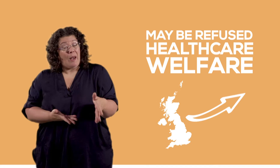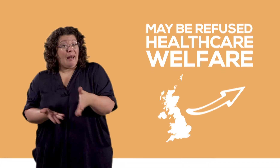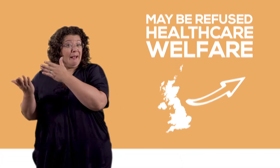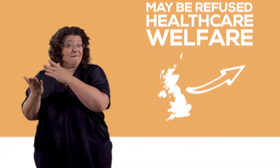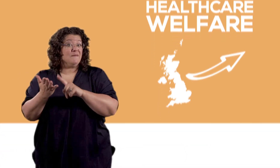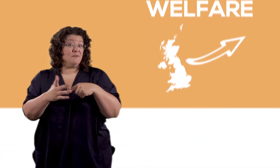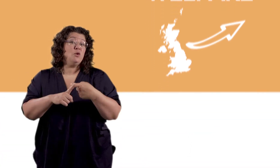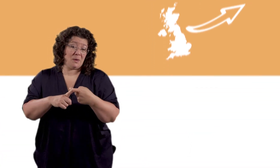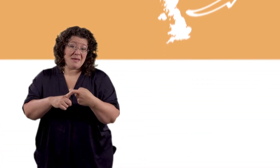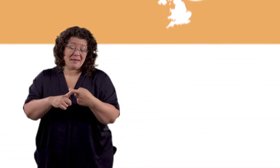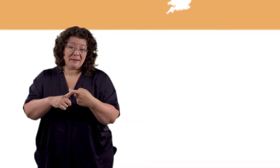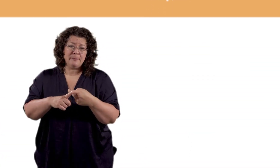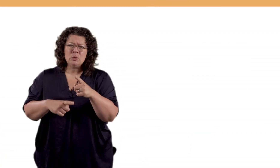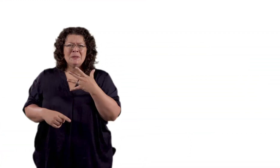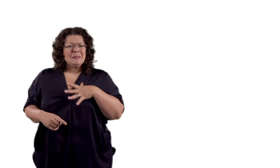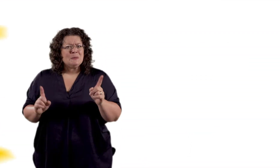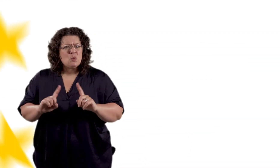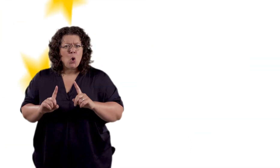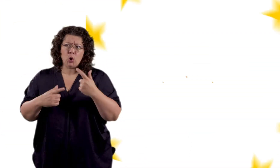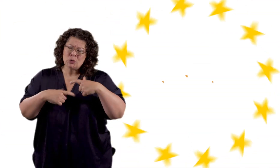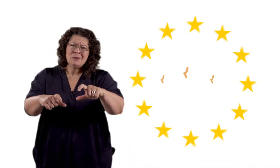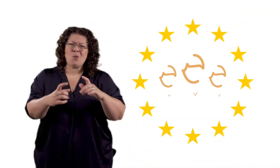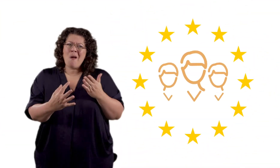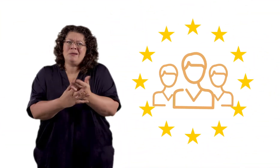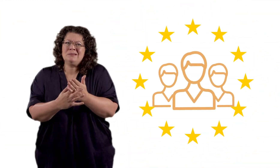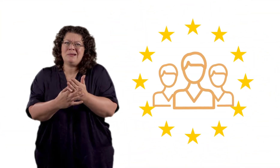So what do you need to do to continue accessing frontline services?